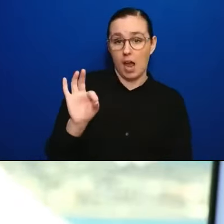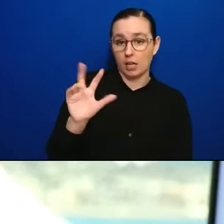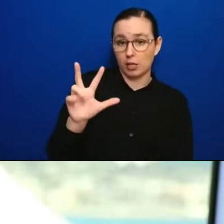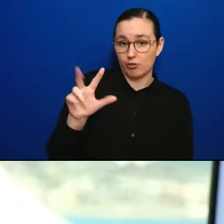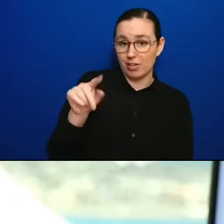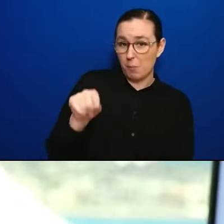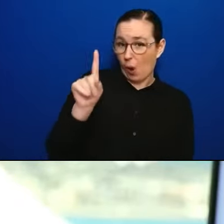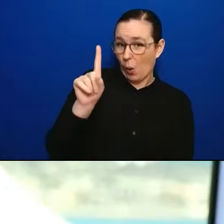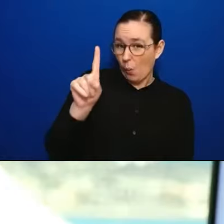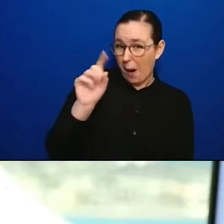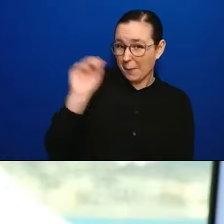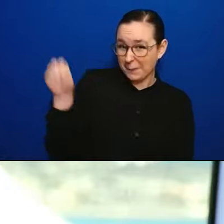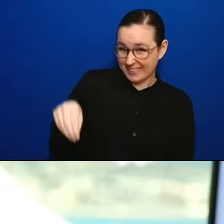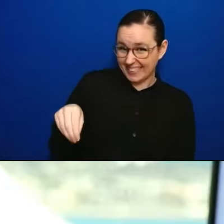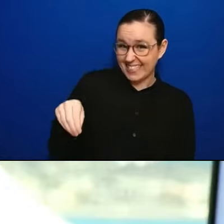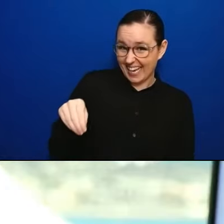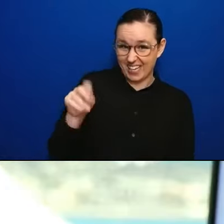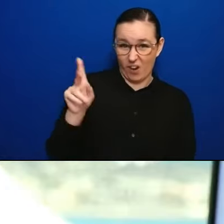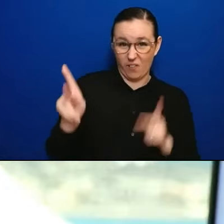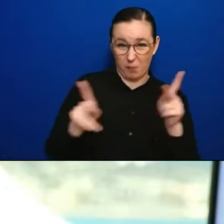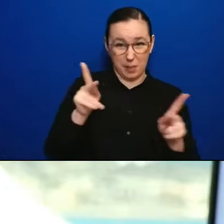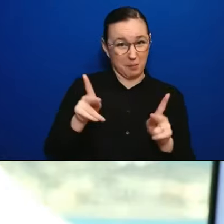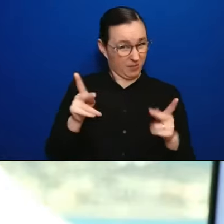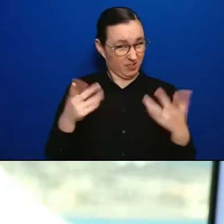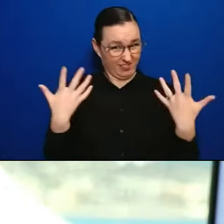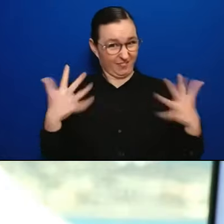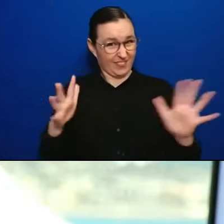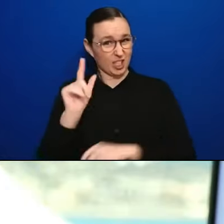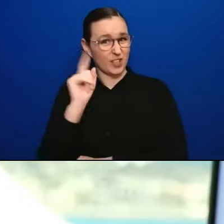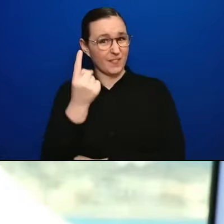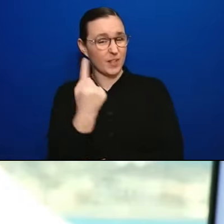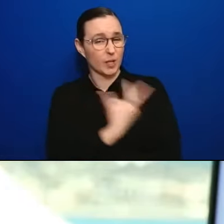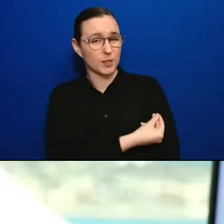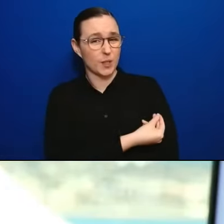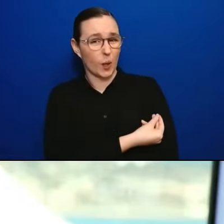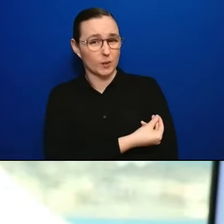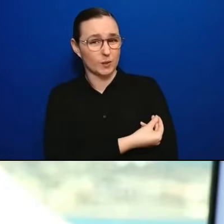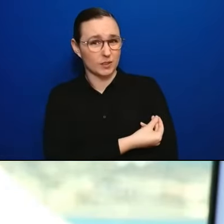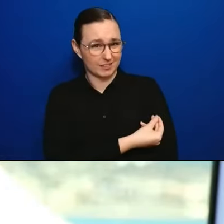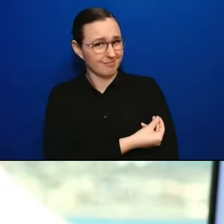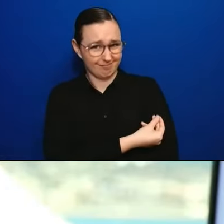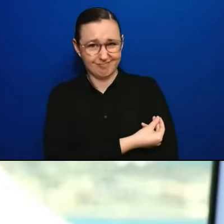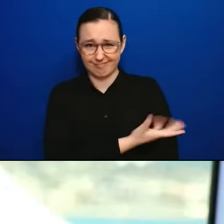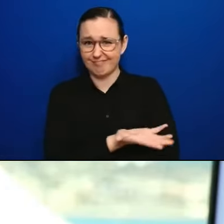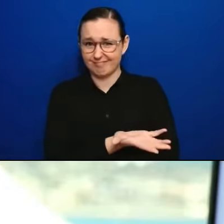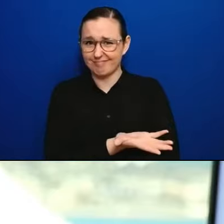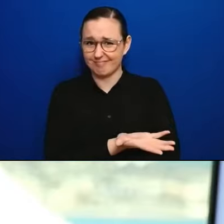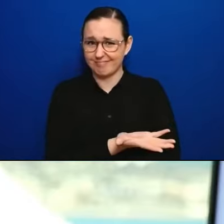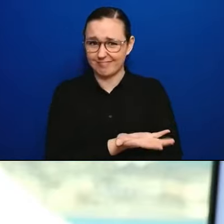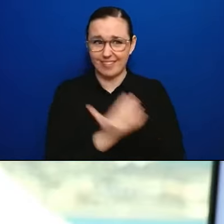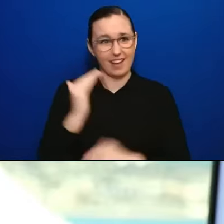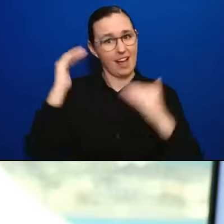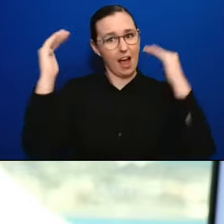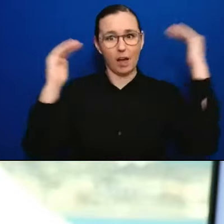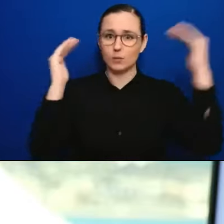unvaccinated. But what that represents is Buts